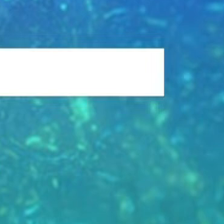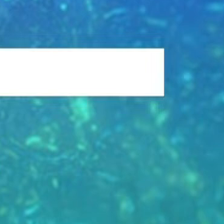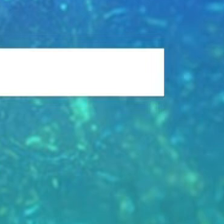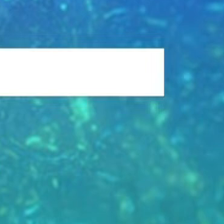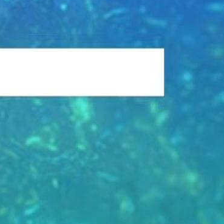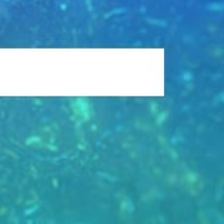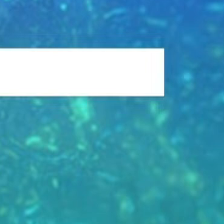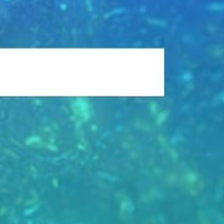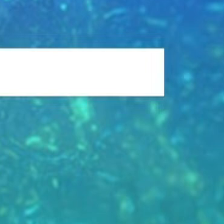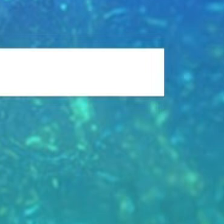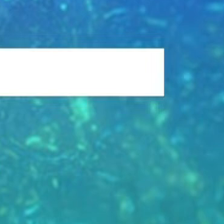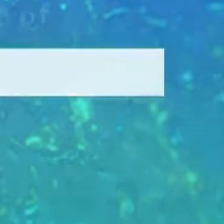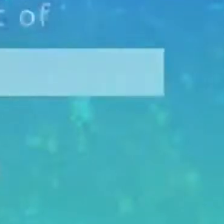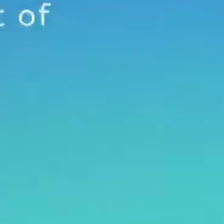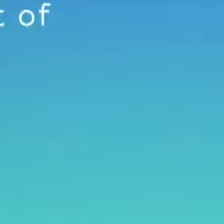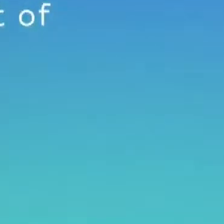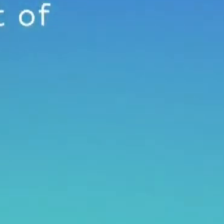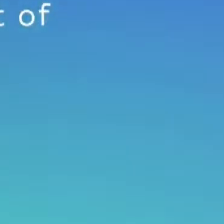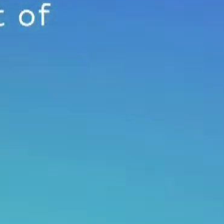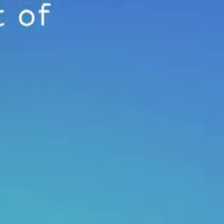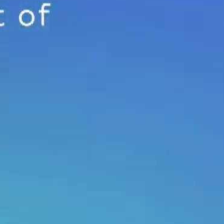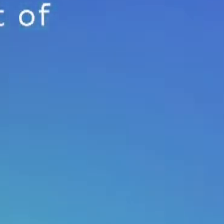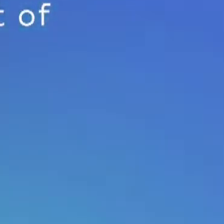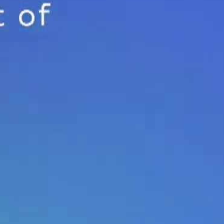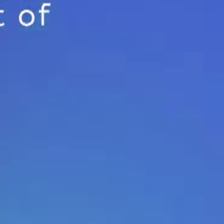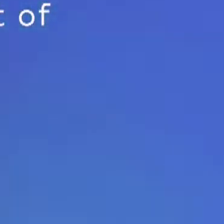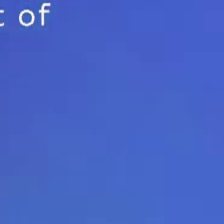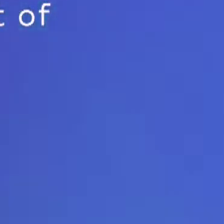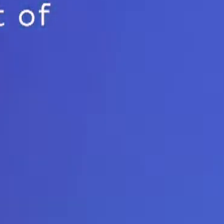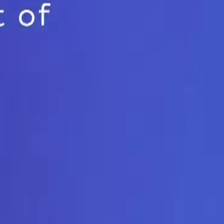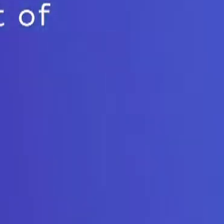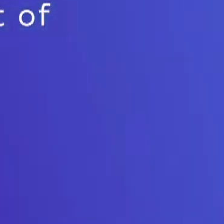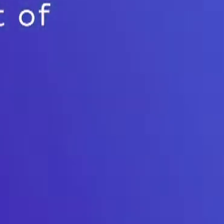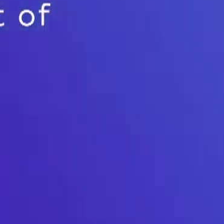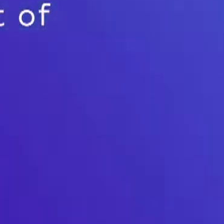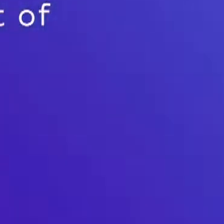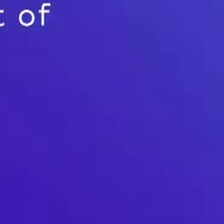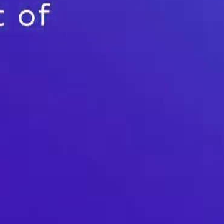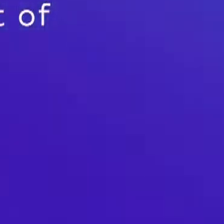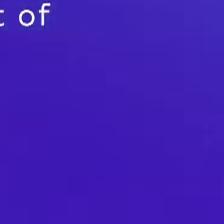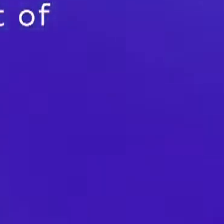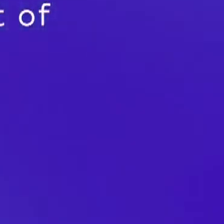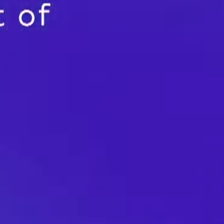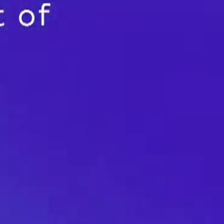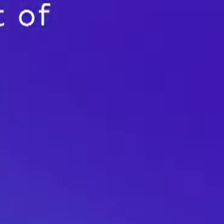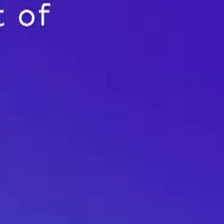this program is a production of wxxi public radio the views expressed do not necessarily represent